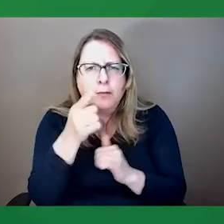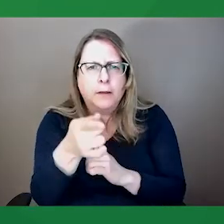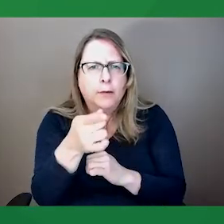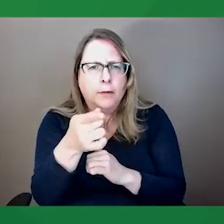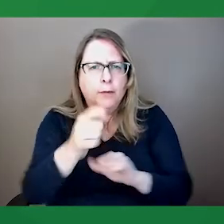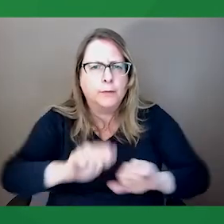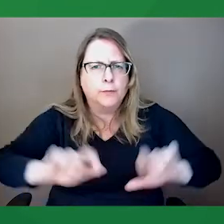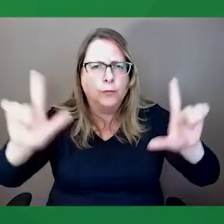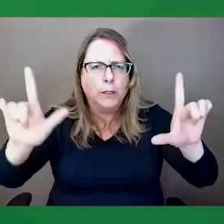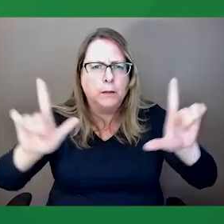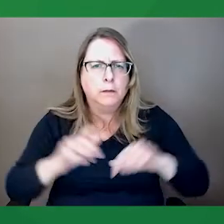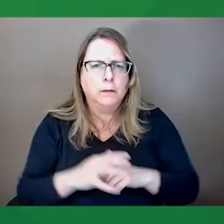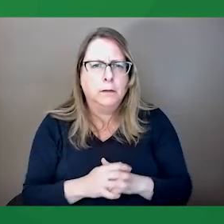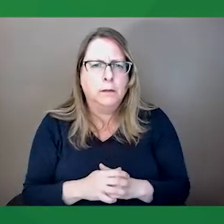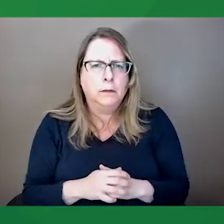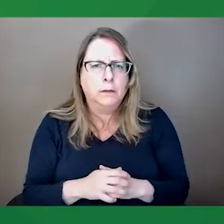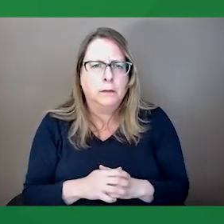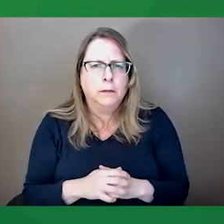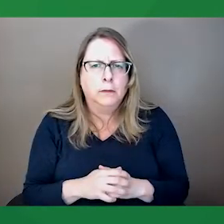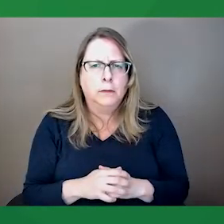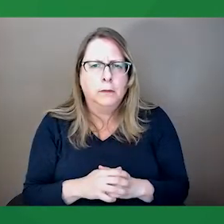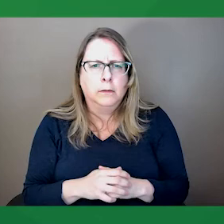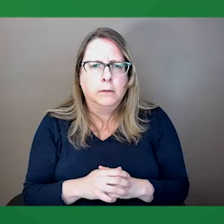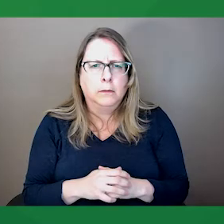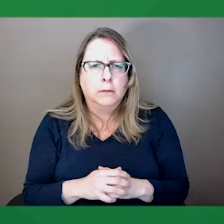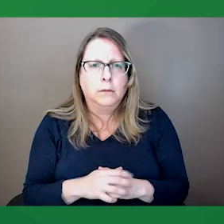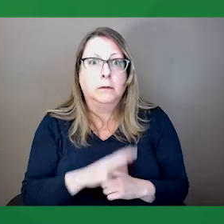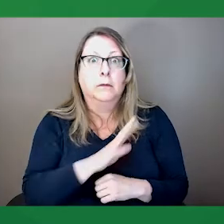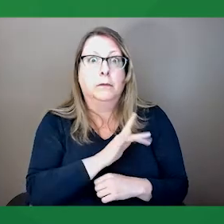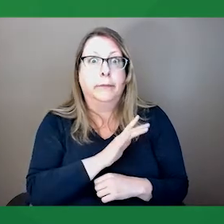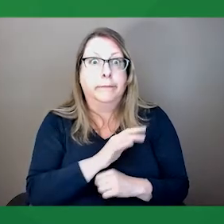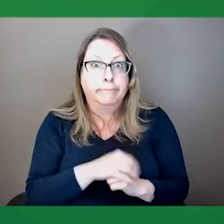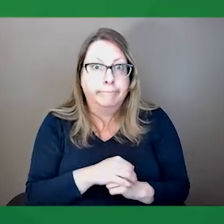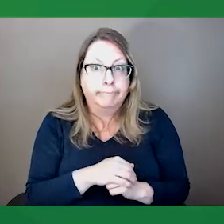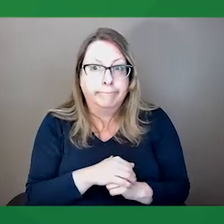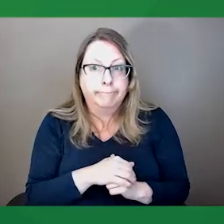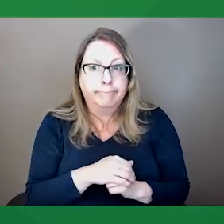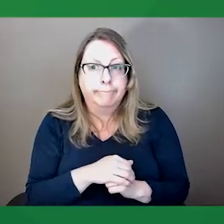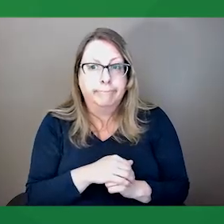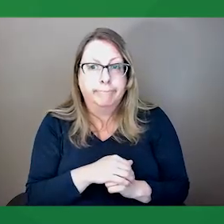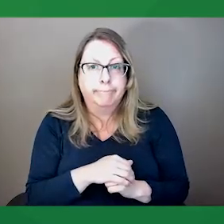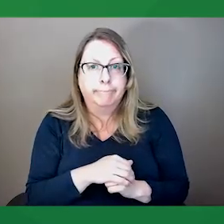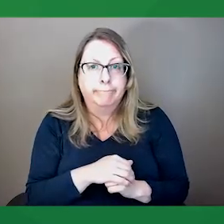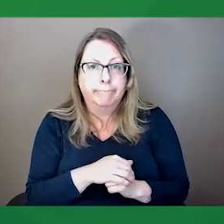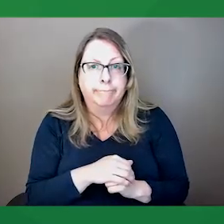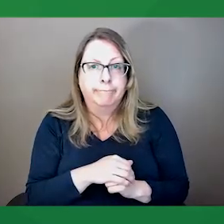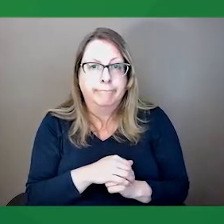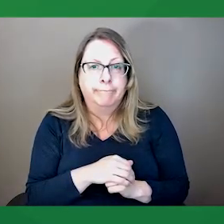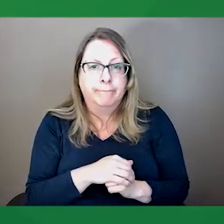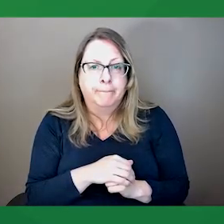Sorry with that. I cannot see what's happening there on the screen. Hold on, cool.